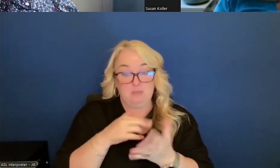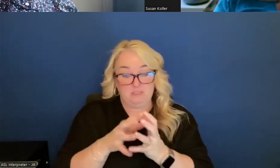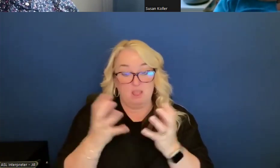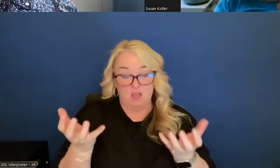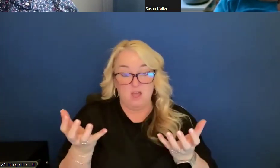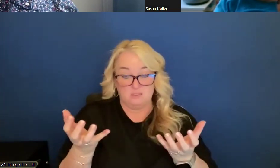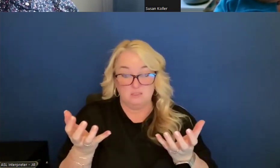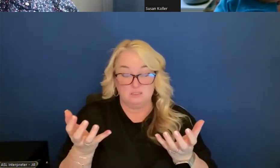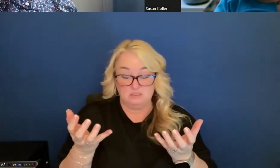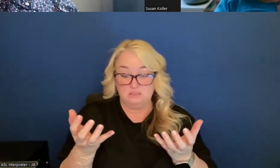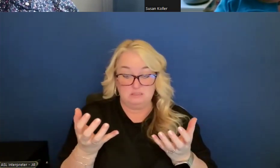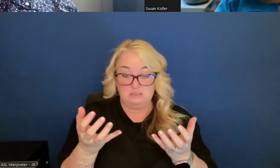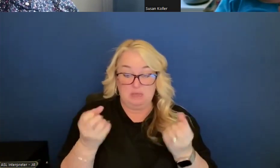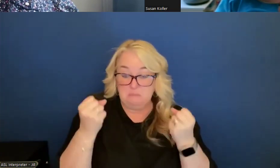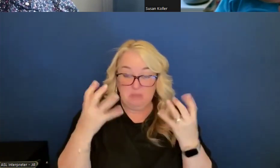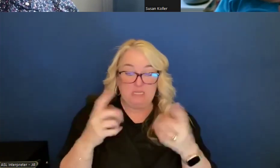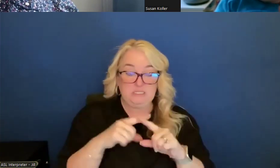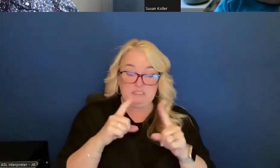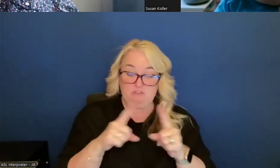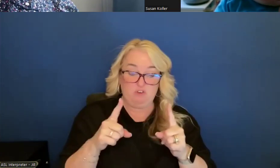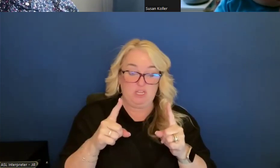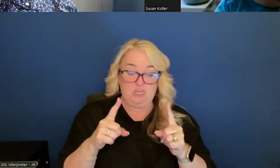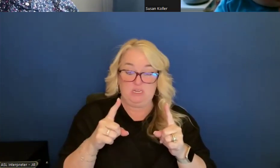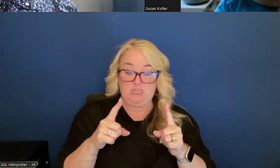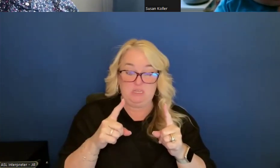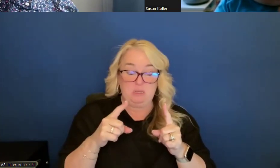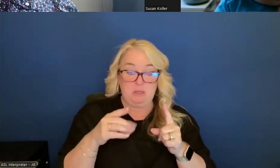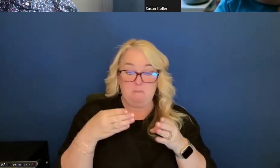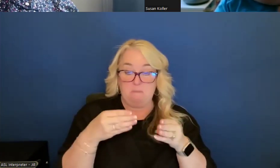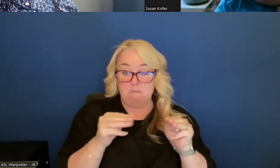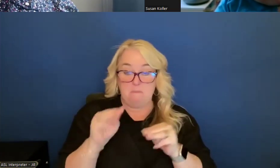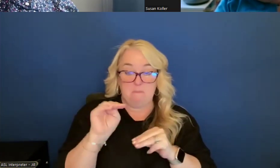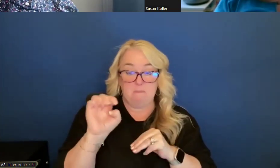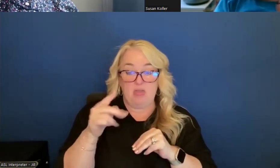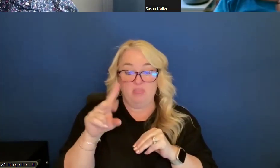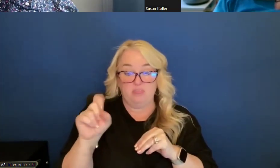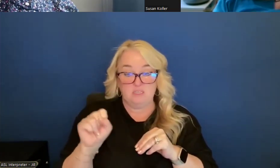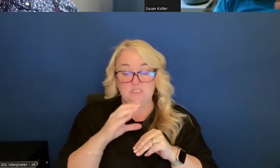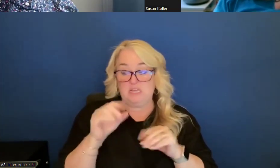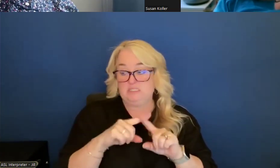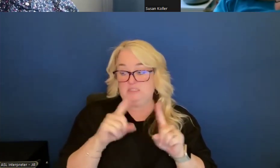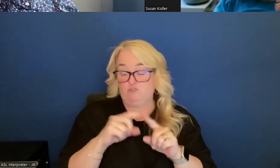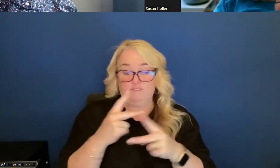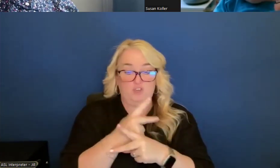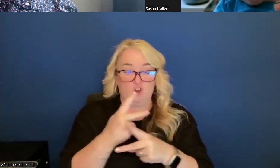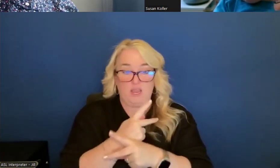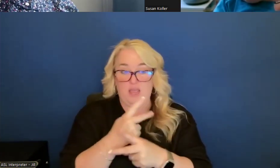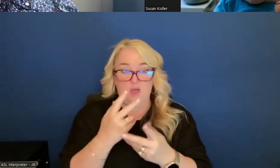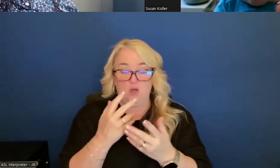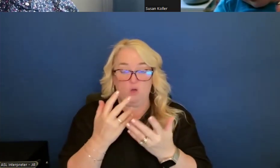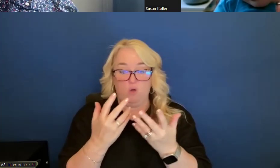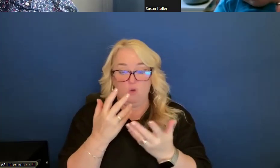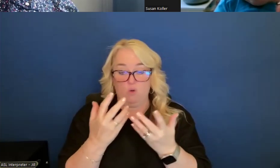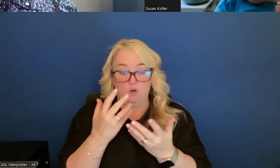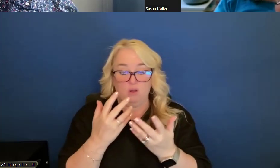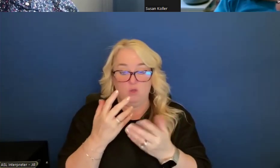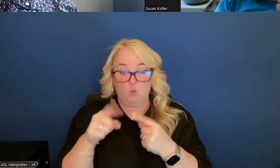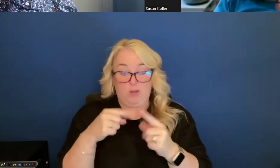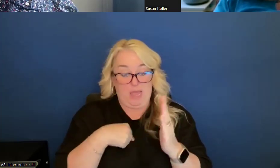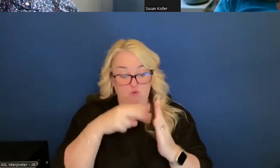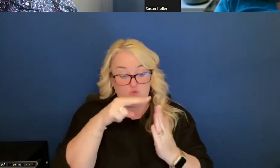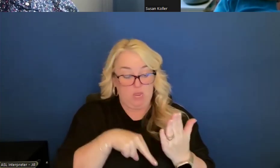rate methodologies. Even though I read it, and I read the